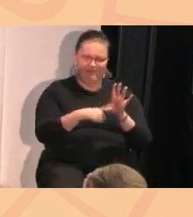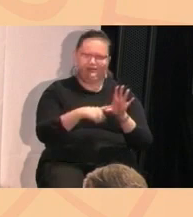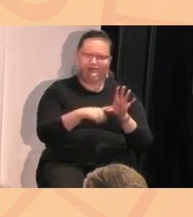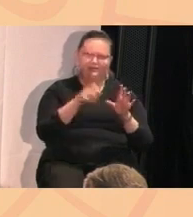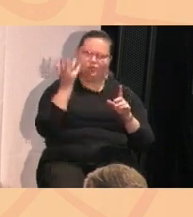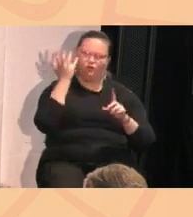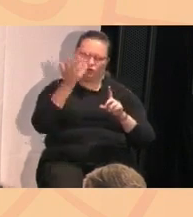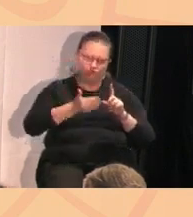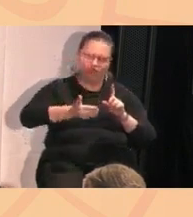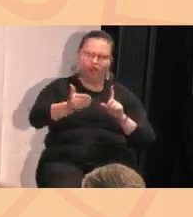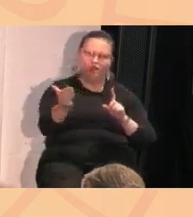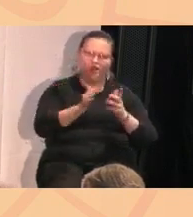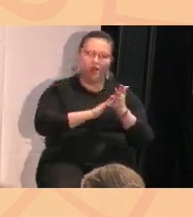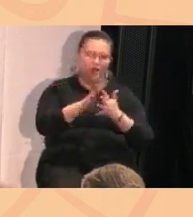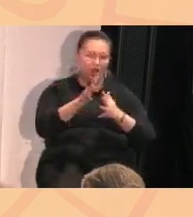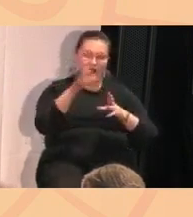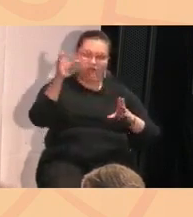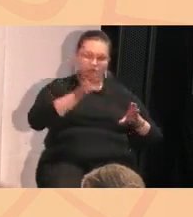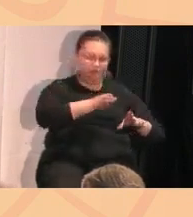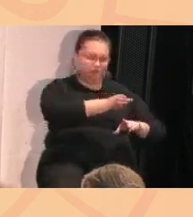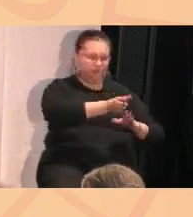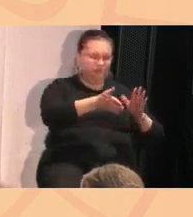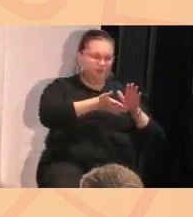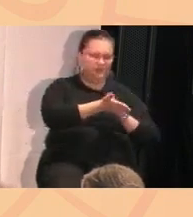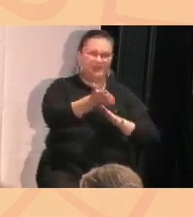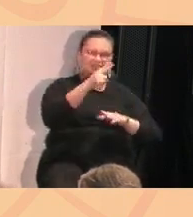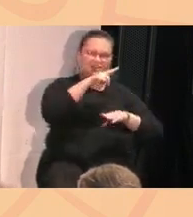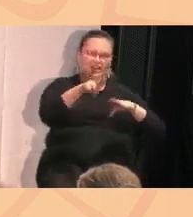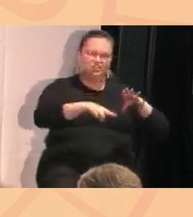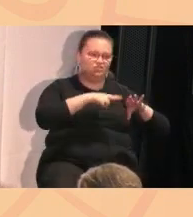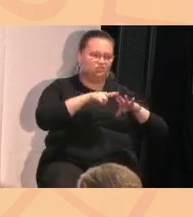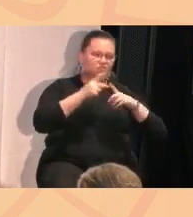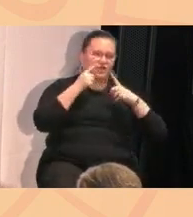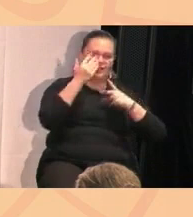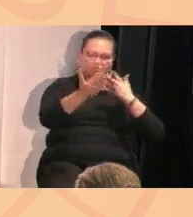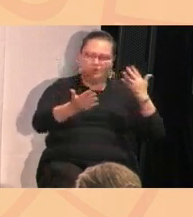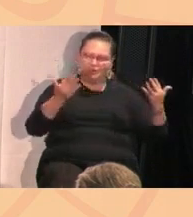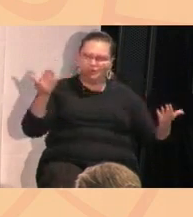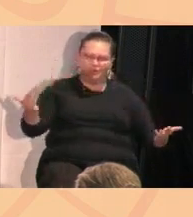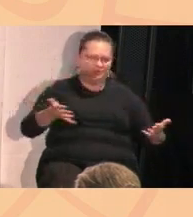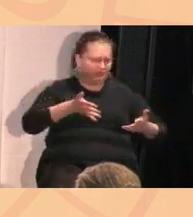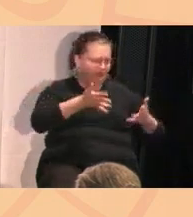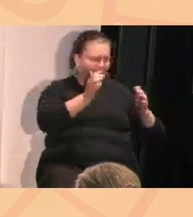I did other things besides the Aboriginal Memorial. But you think about the legacy of it.